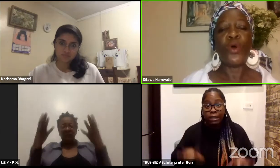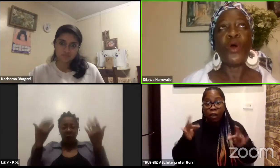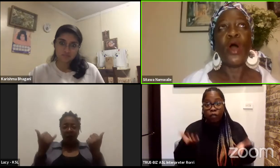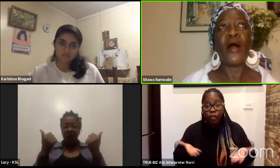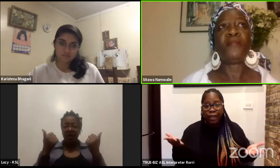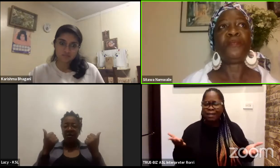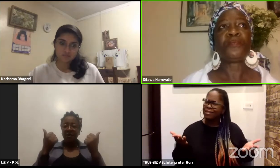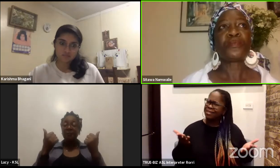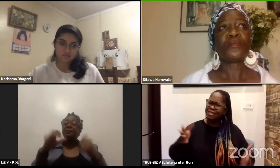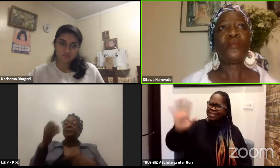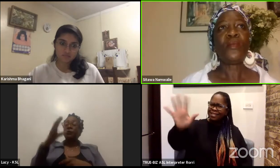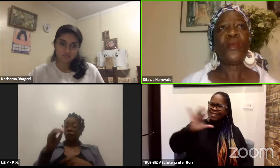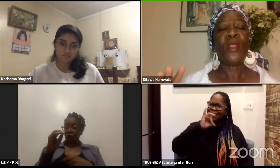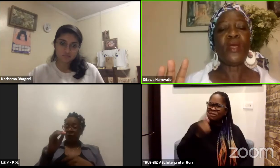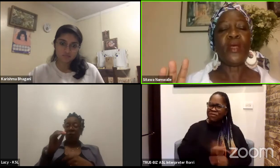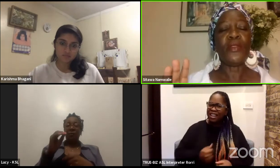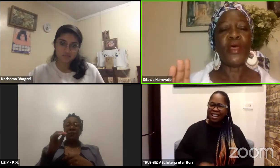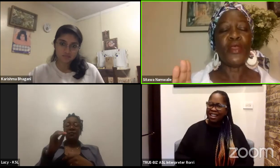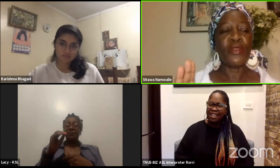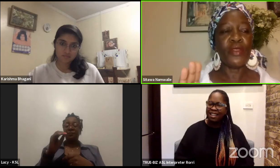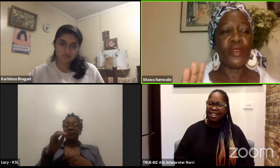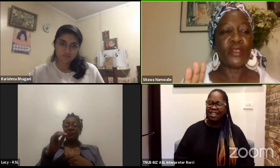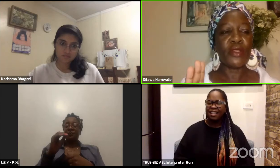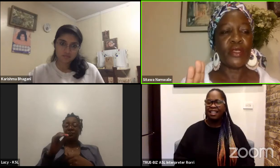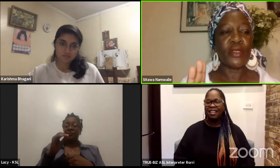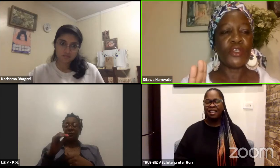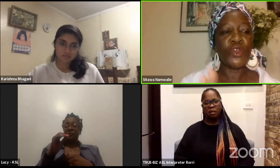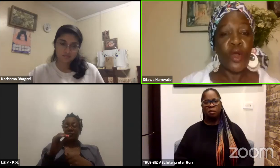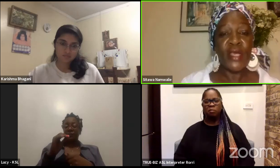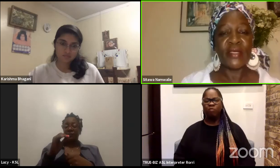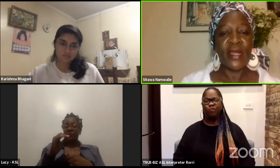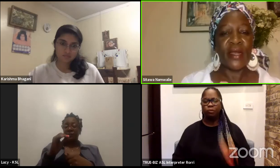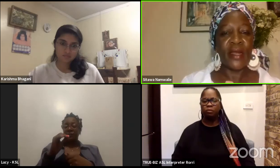So the stories then, also acted like a buffer.